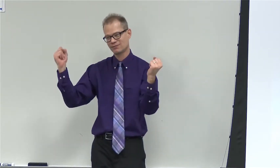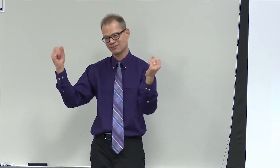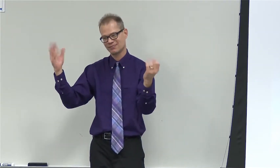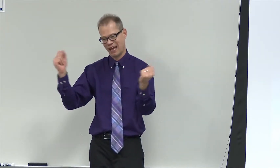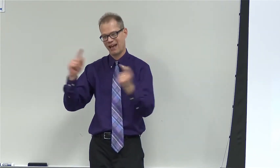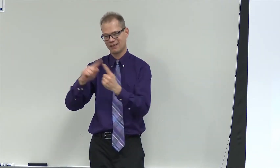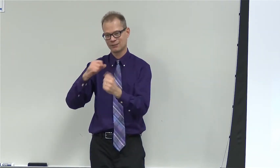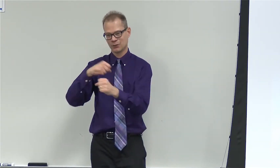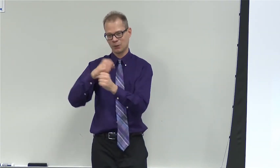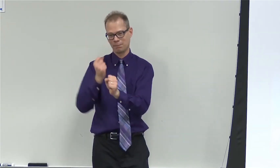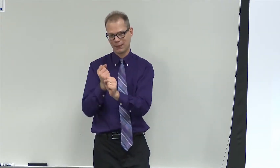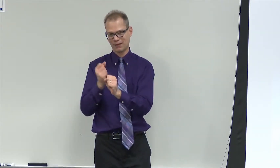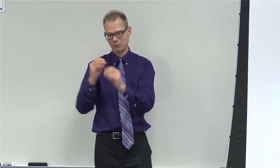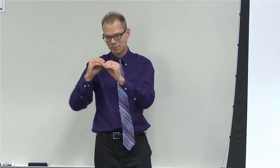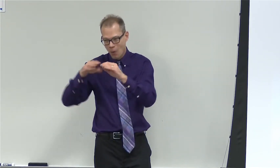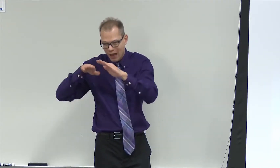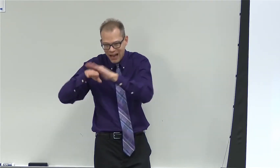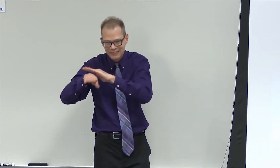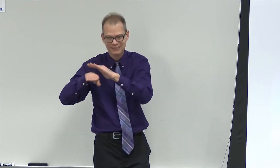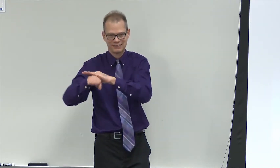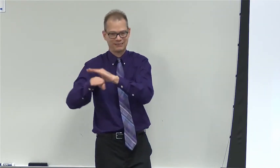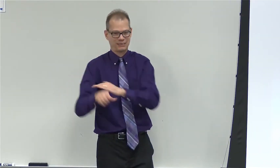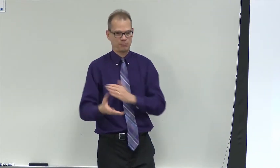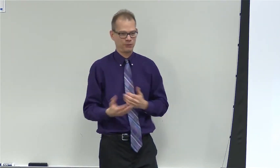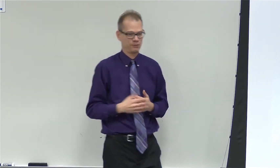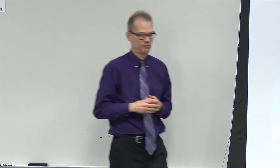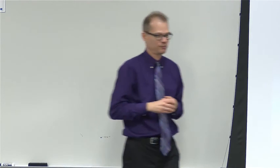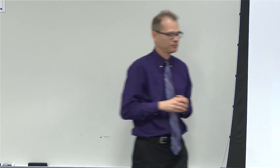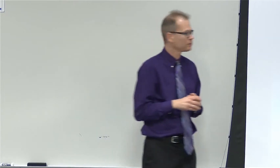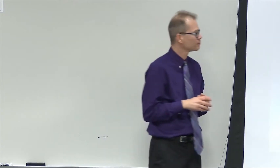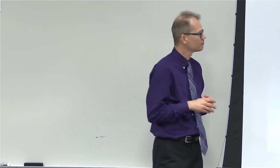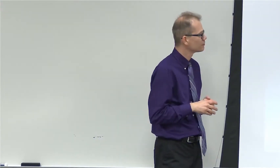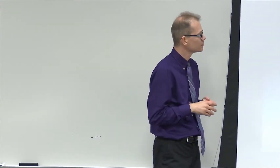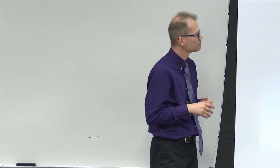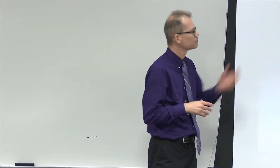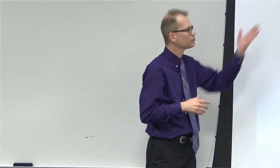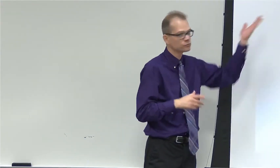That way, it'll make the information more accessible.